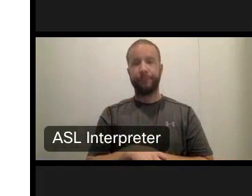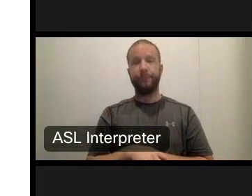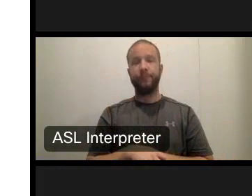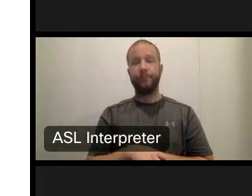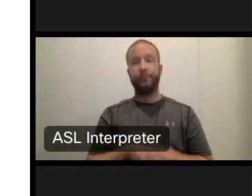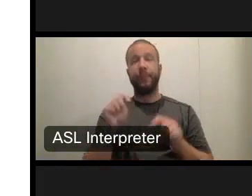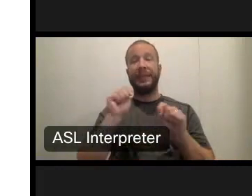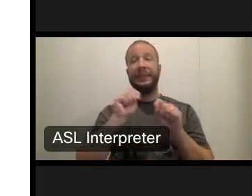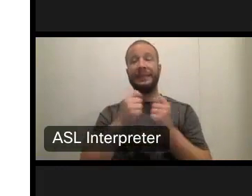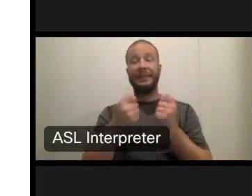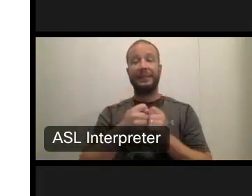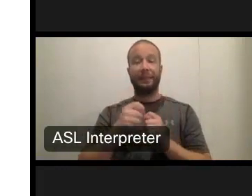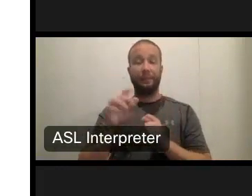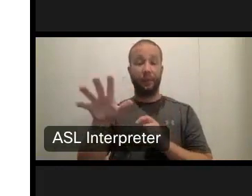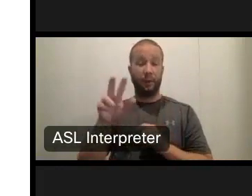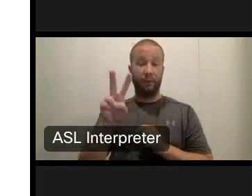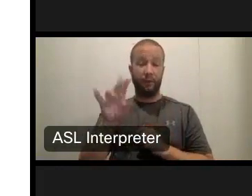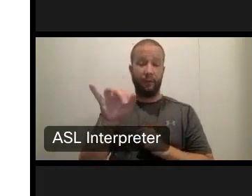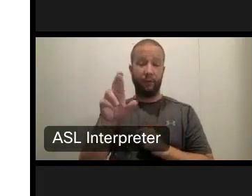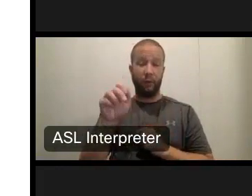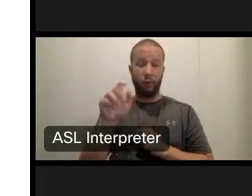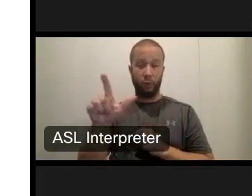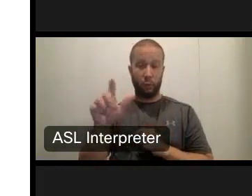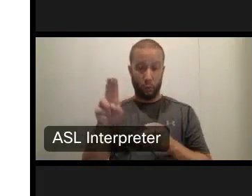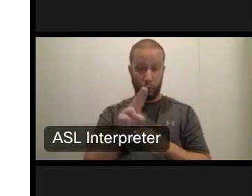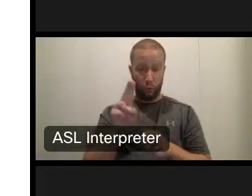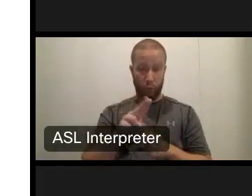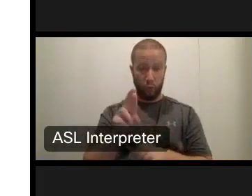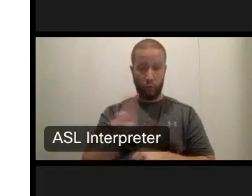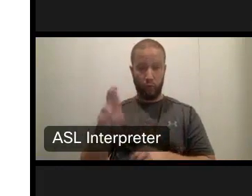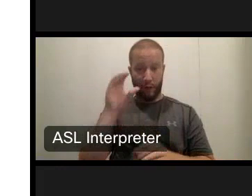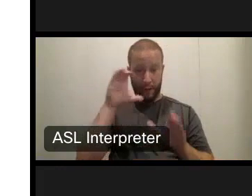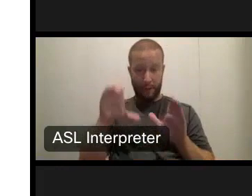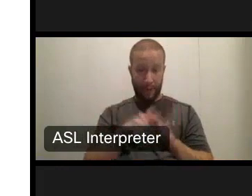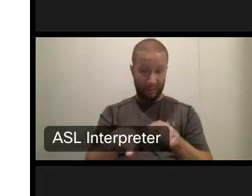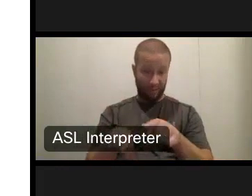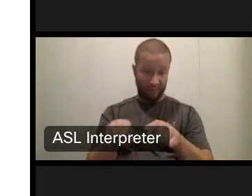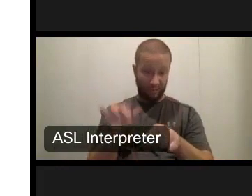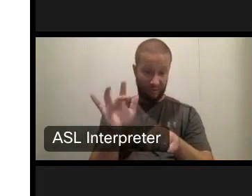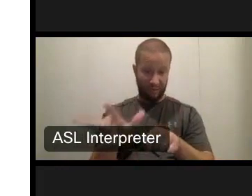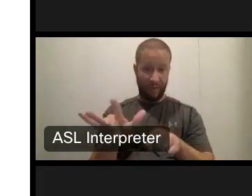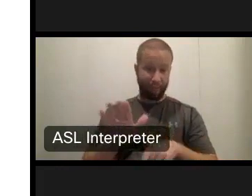to virtually raise your hand click the raise icon raise hand icon on the bottom center of the